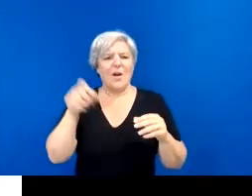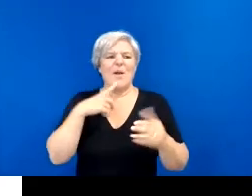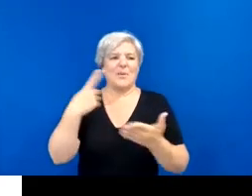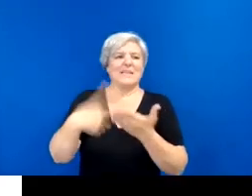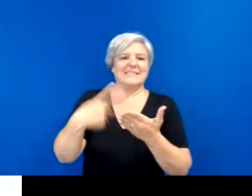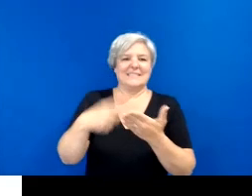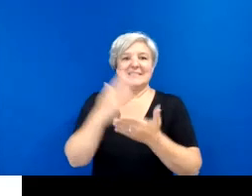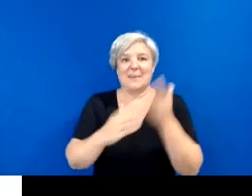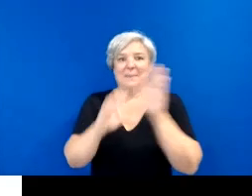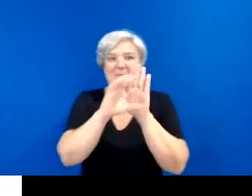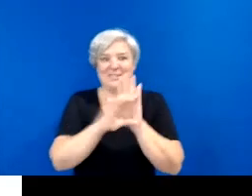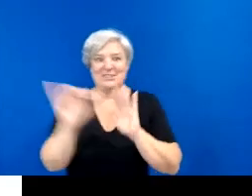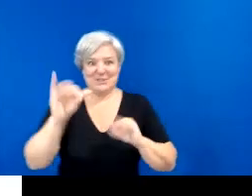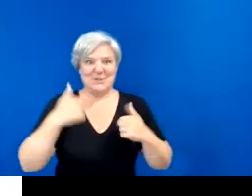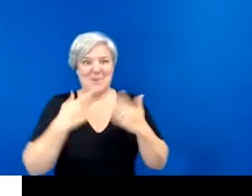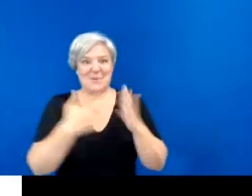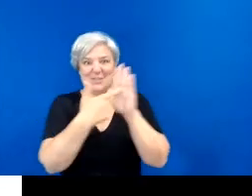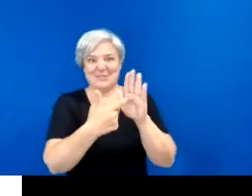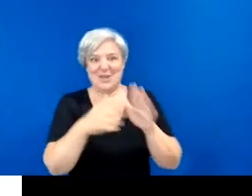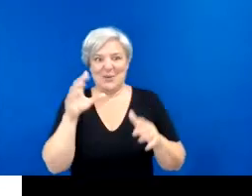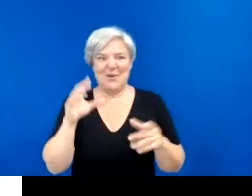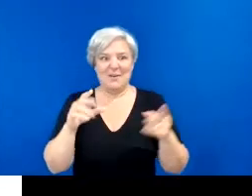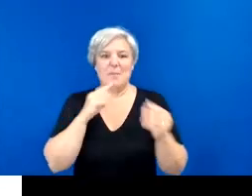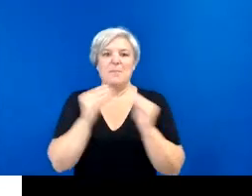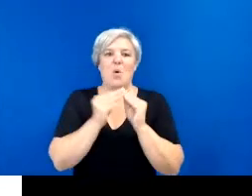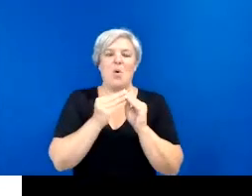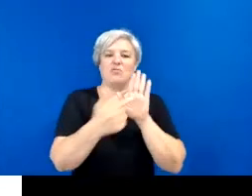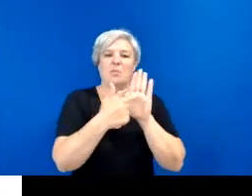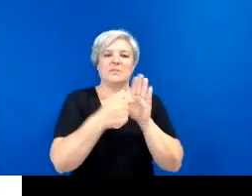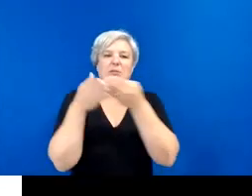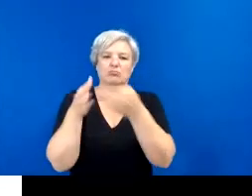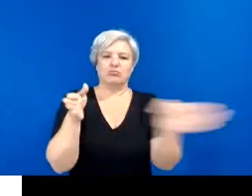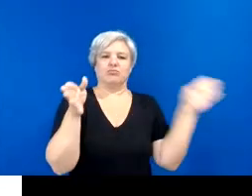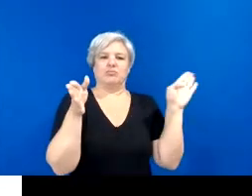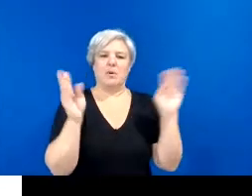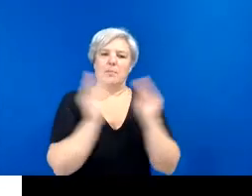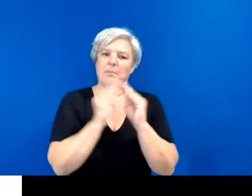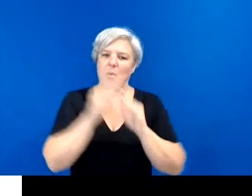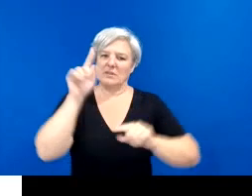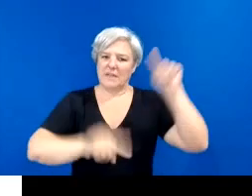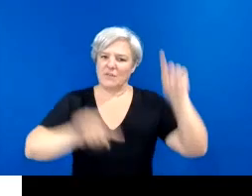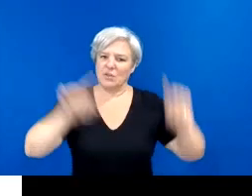some images that might have more representation behind them, some of these diverse and inclusive collections.